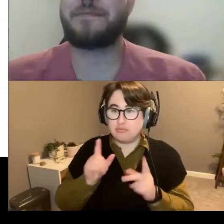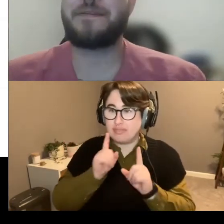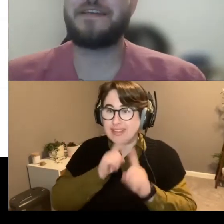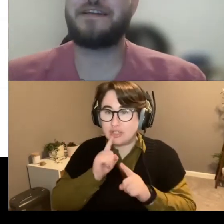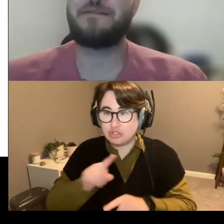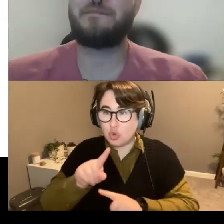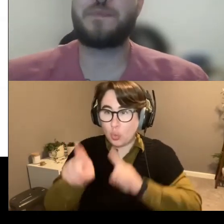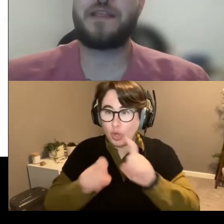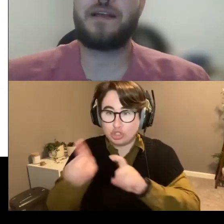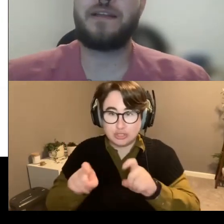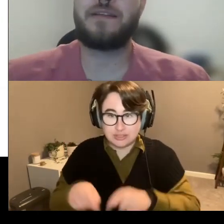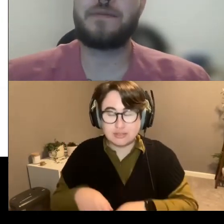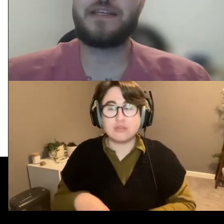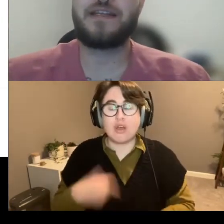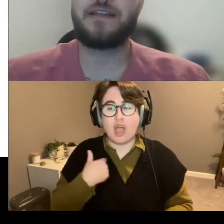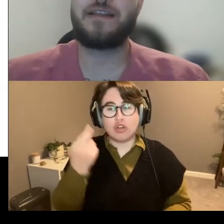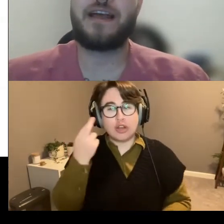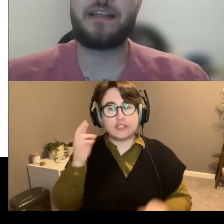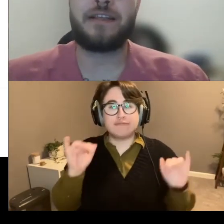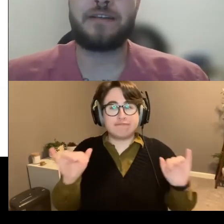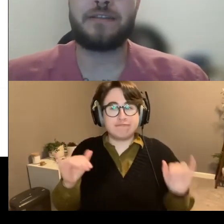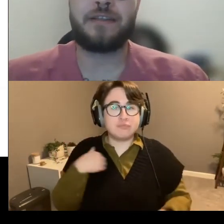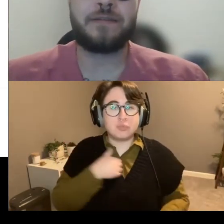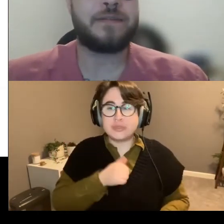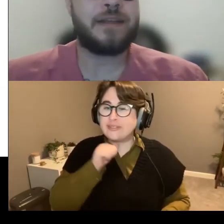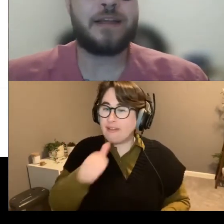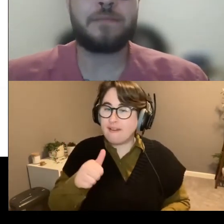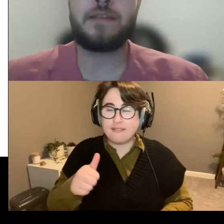that we didn't highlight or lift up